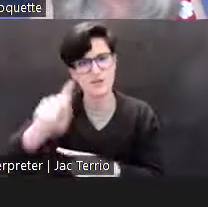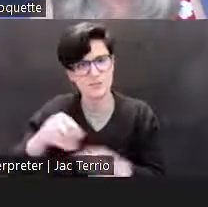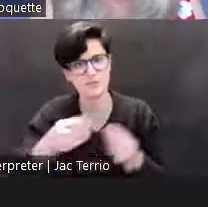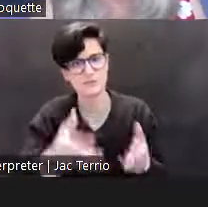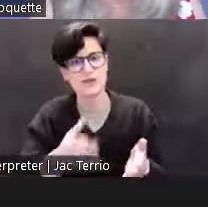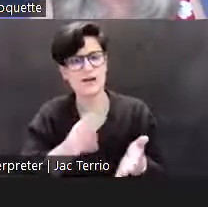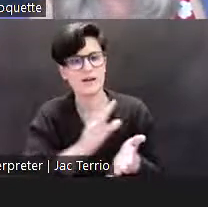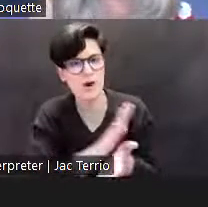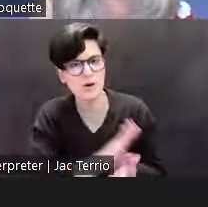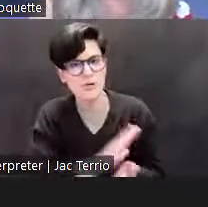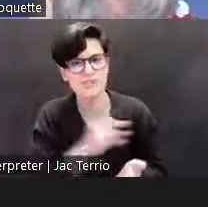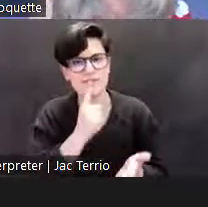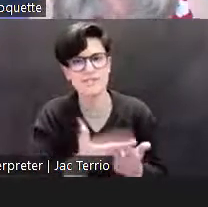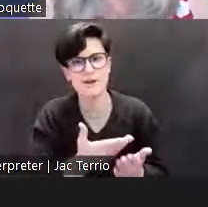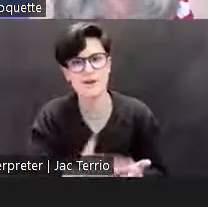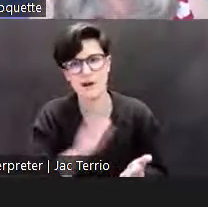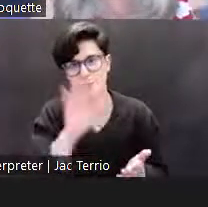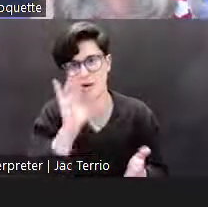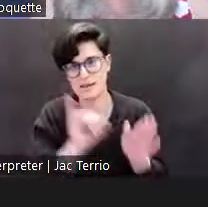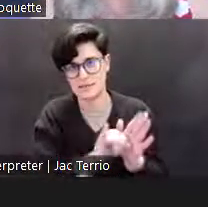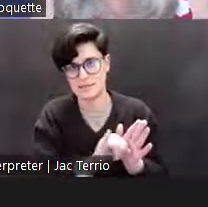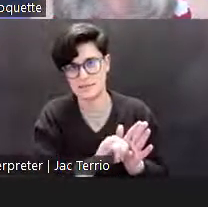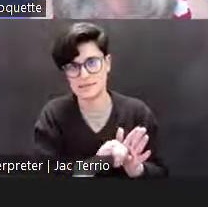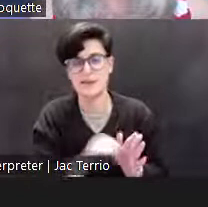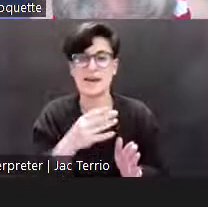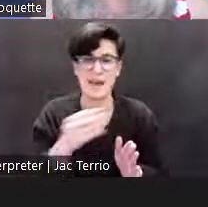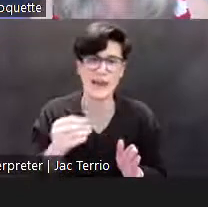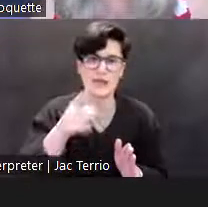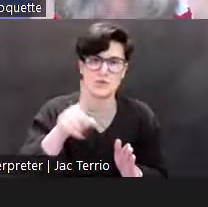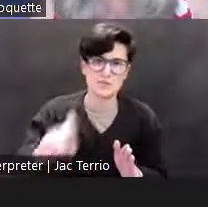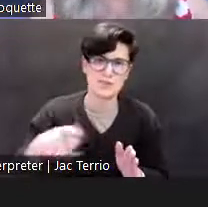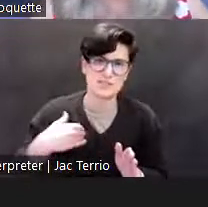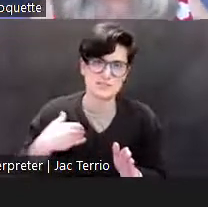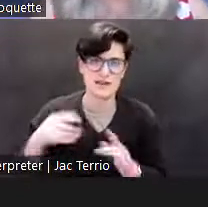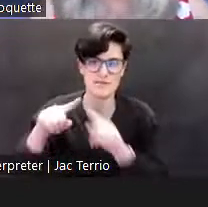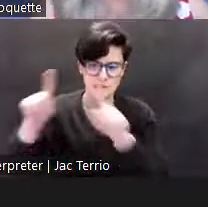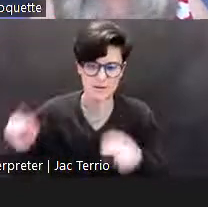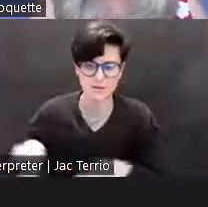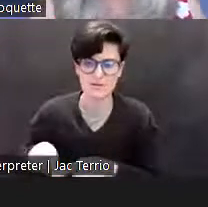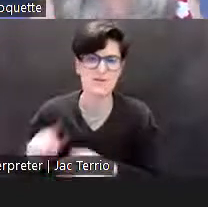15:53:08 And then there's also the document to support your reason for leave usually a